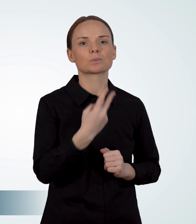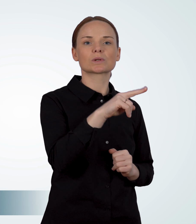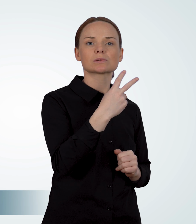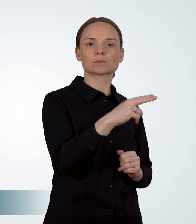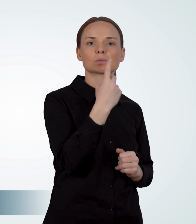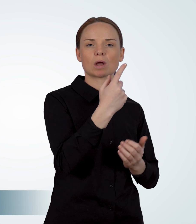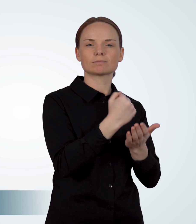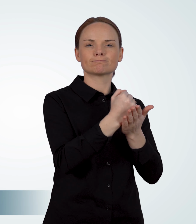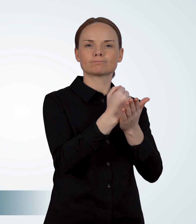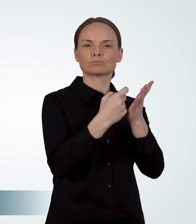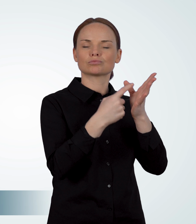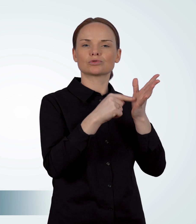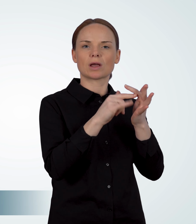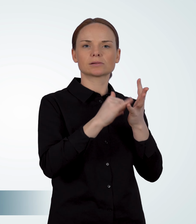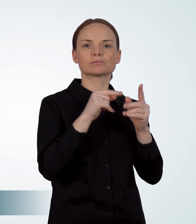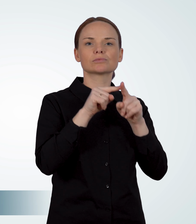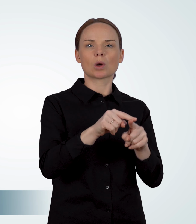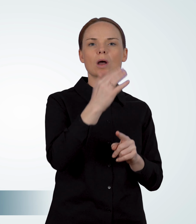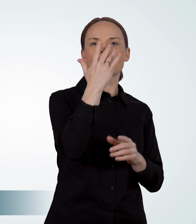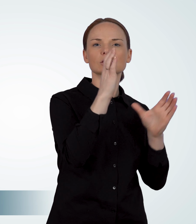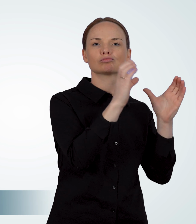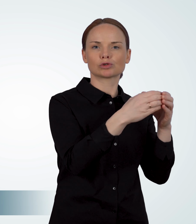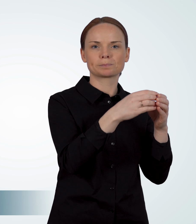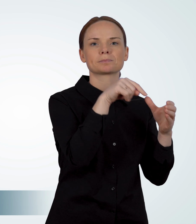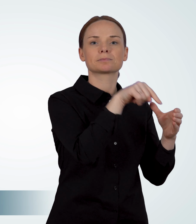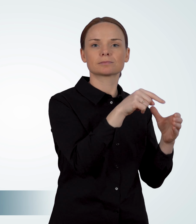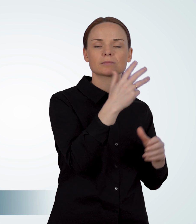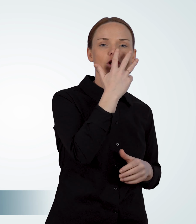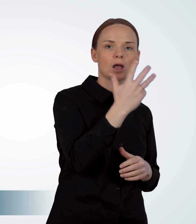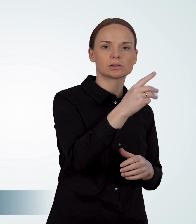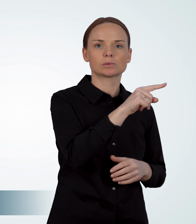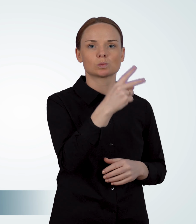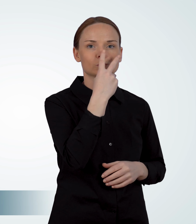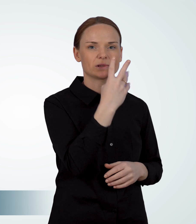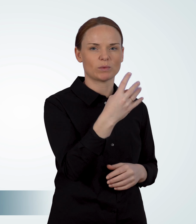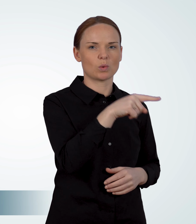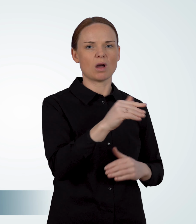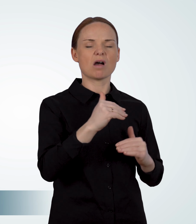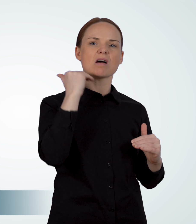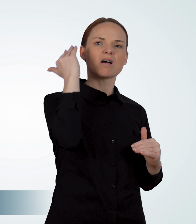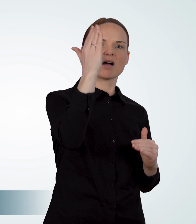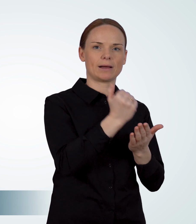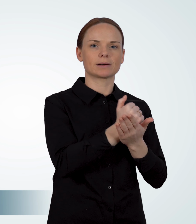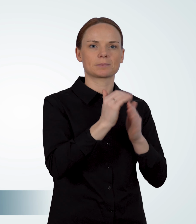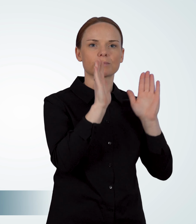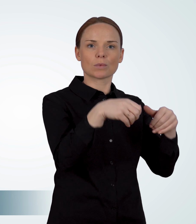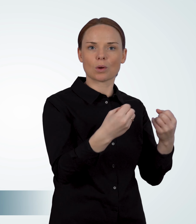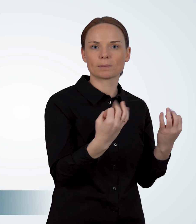In 2021, people aged 19 to 24 had the highest homelessness rates by age group.